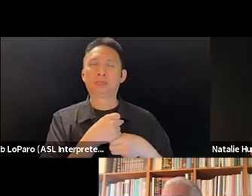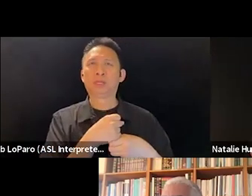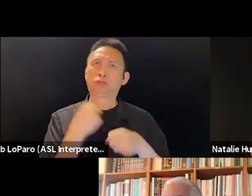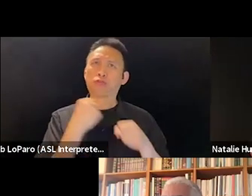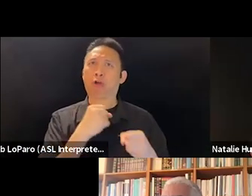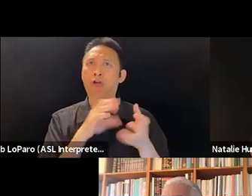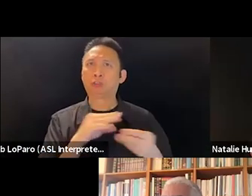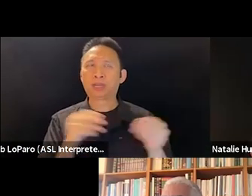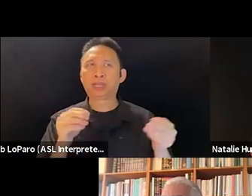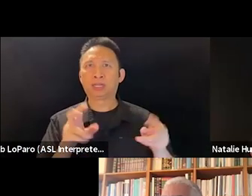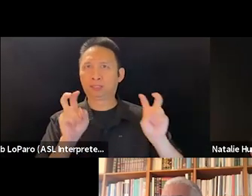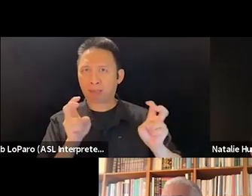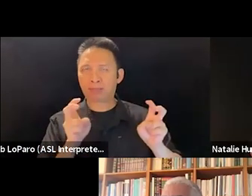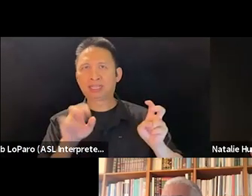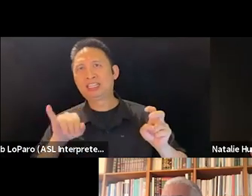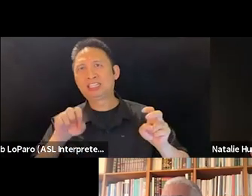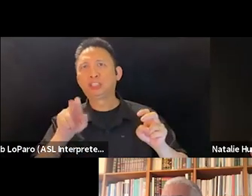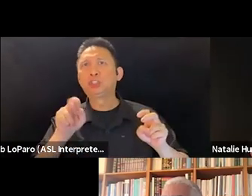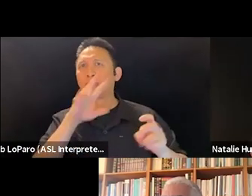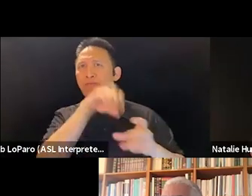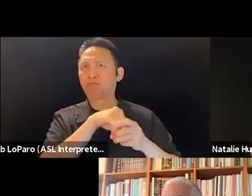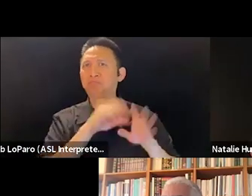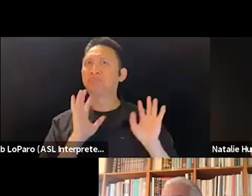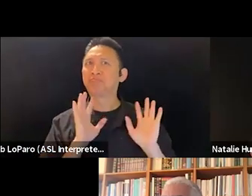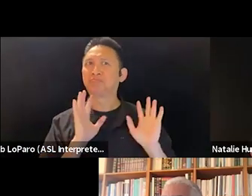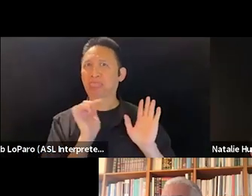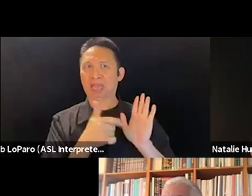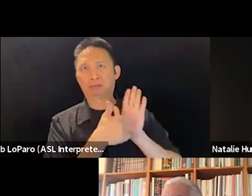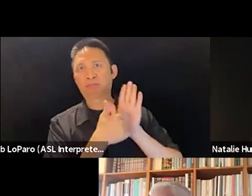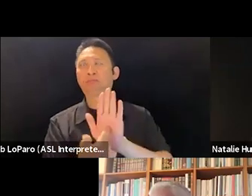So all that combination make that broadcaster